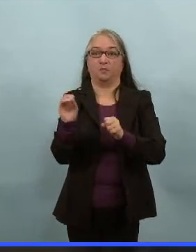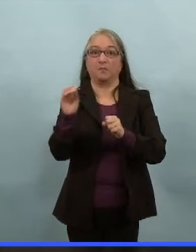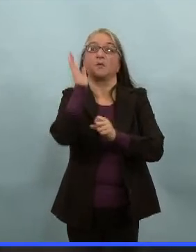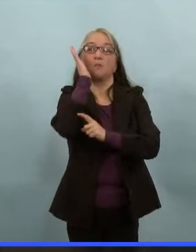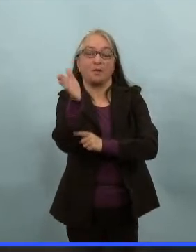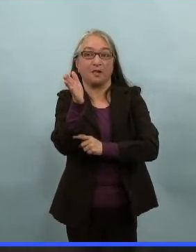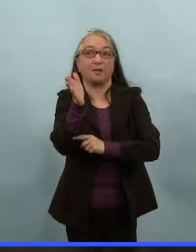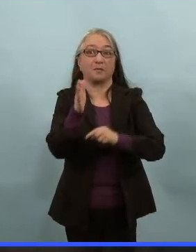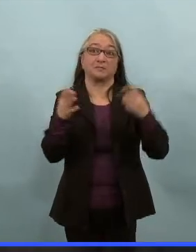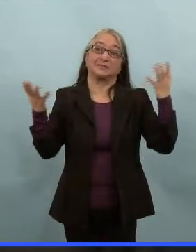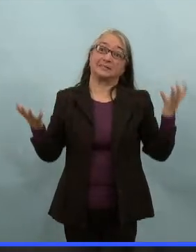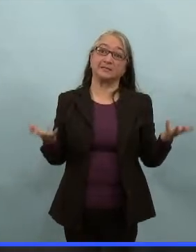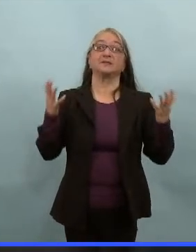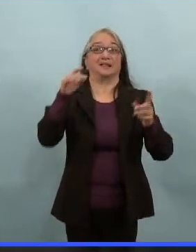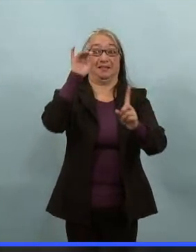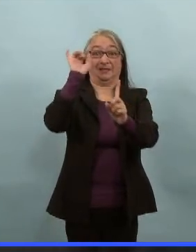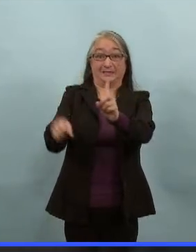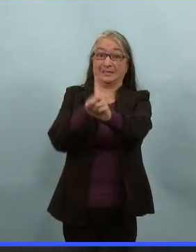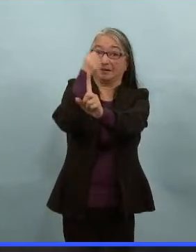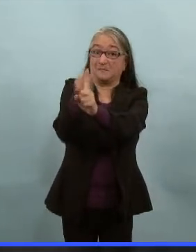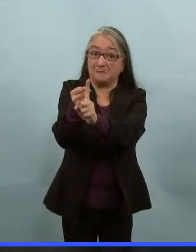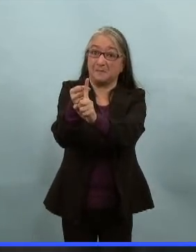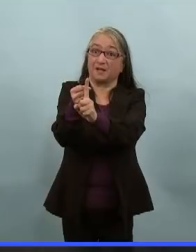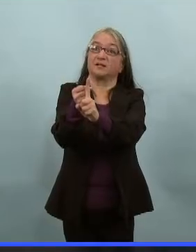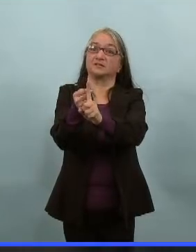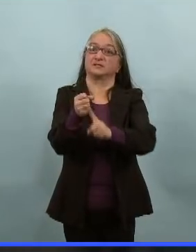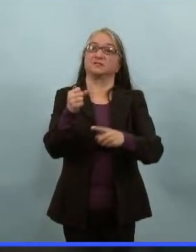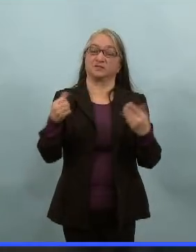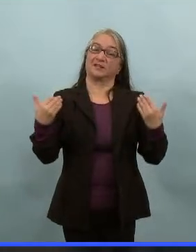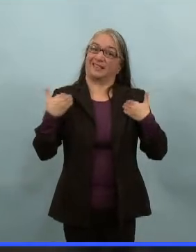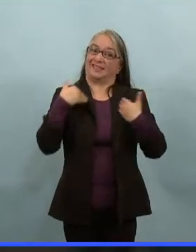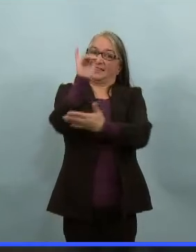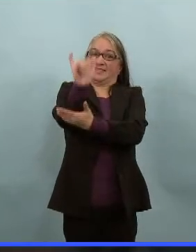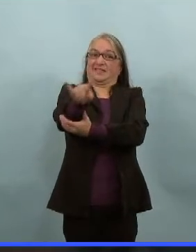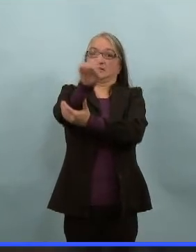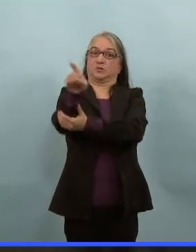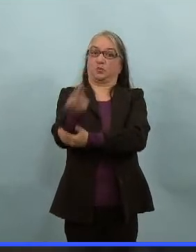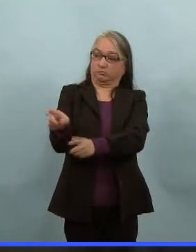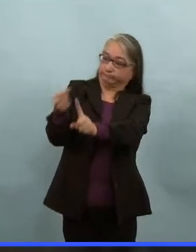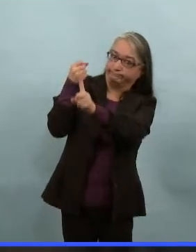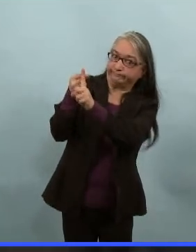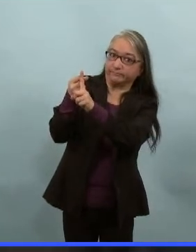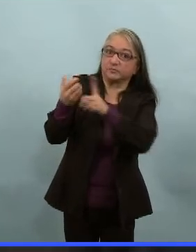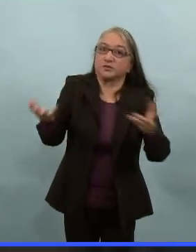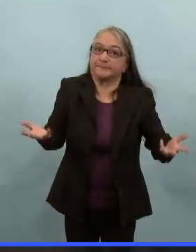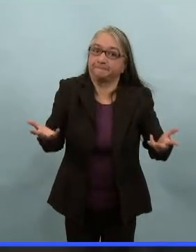an impact that has is the question mark and we still have to really figure that out and we're